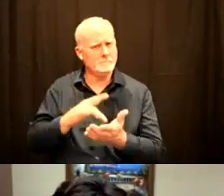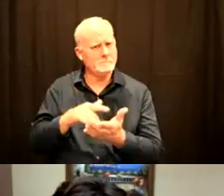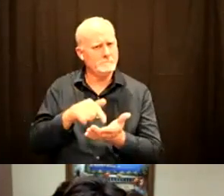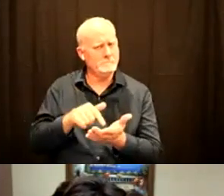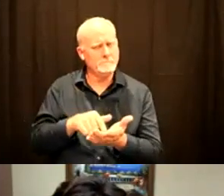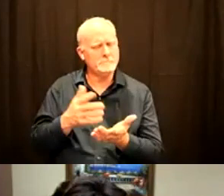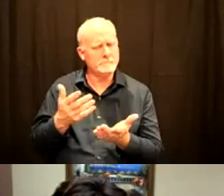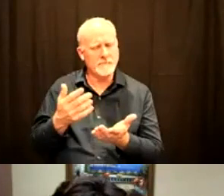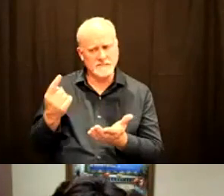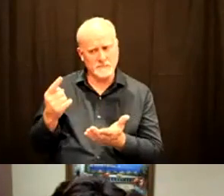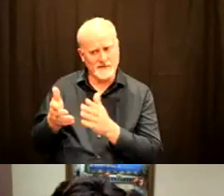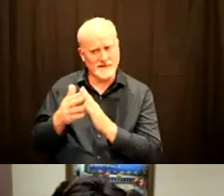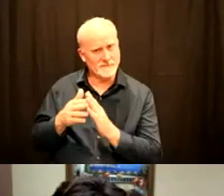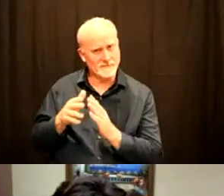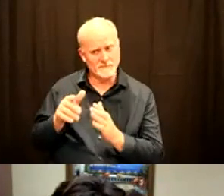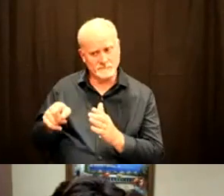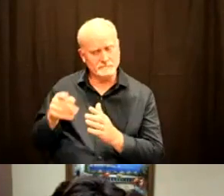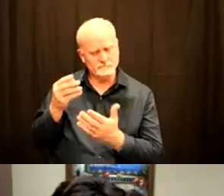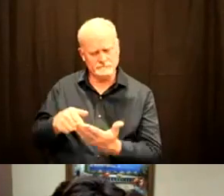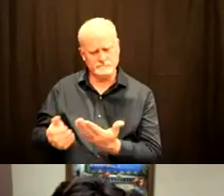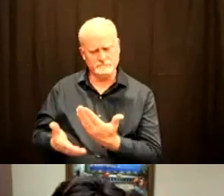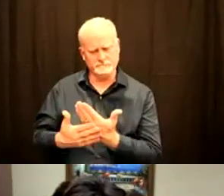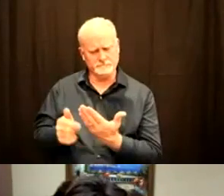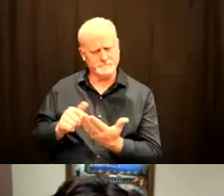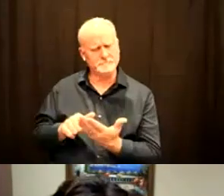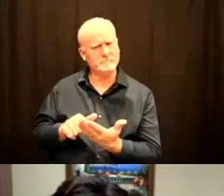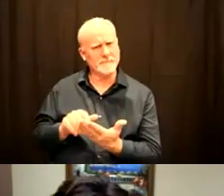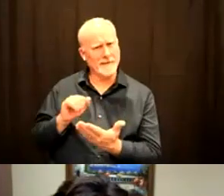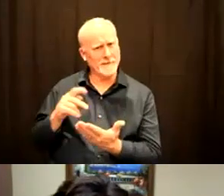they've gotten notifications from the guide safe app that they've been exposed to someone who's